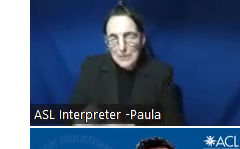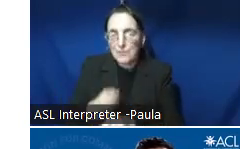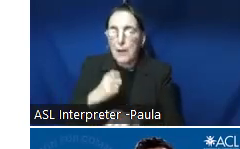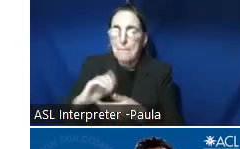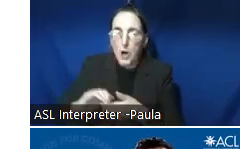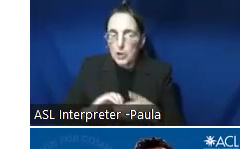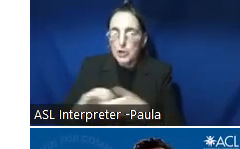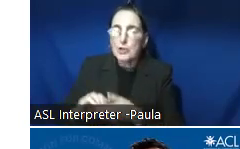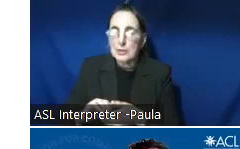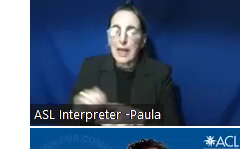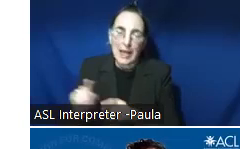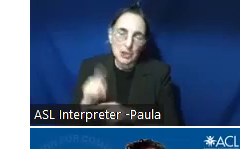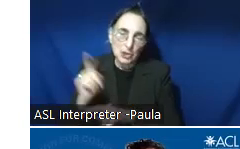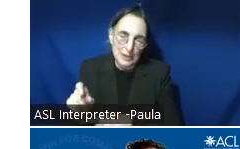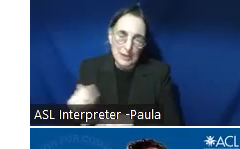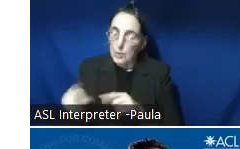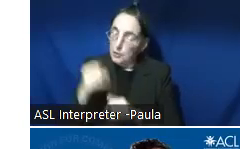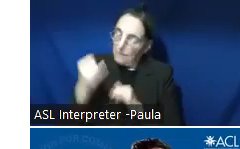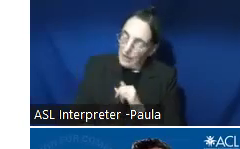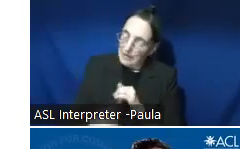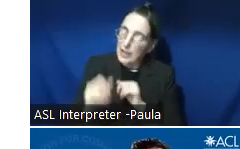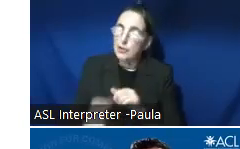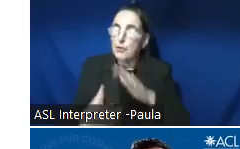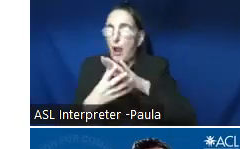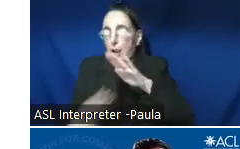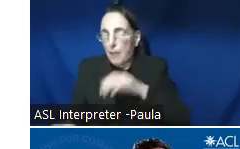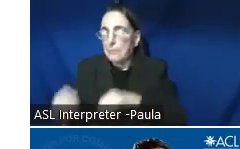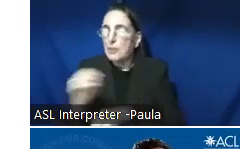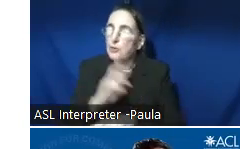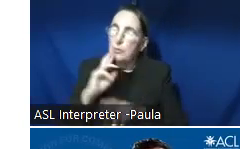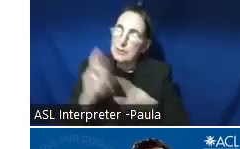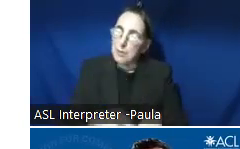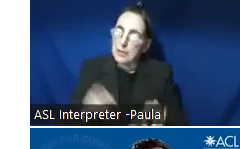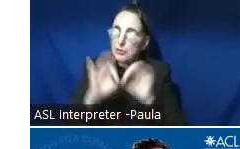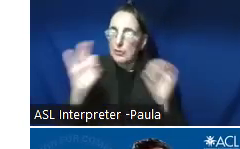you can then copy responses into the form. When drafting your response, please be mindful of the